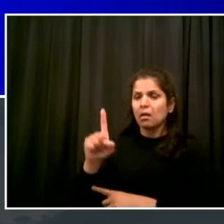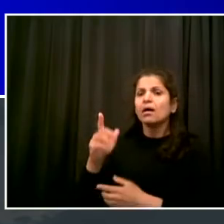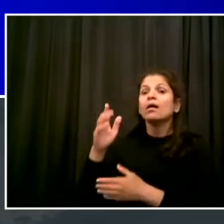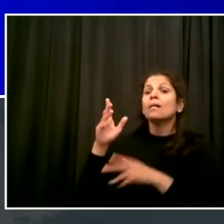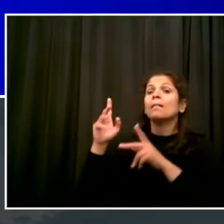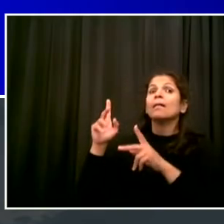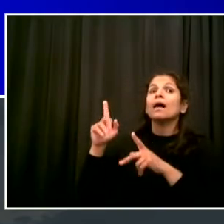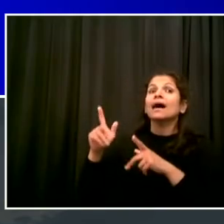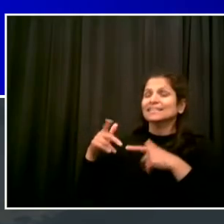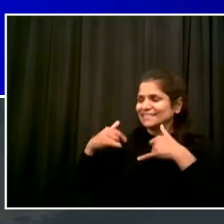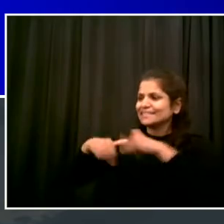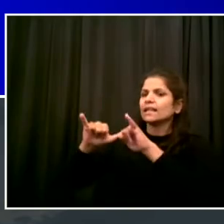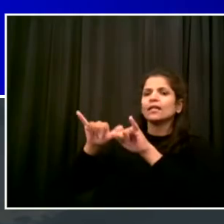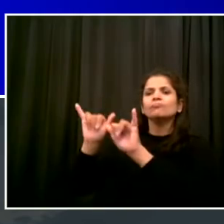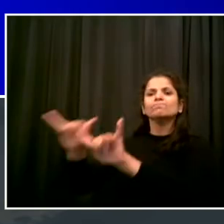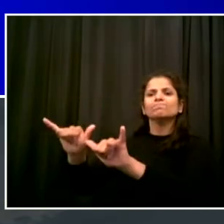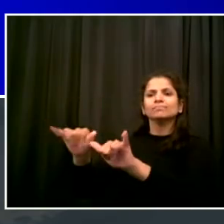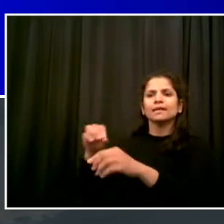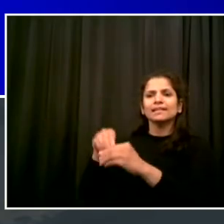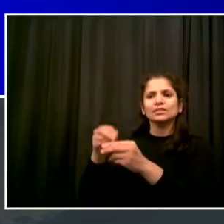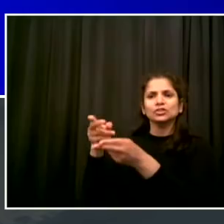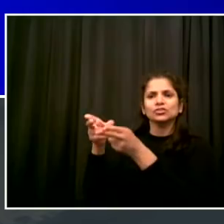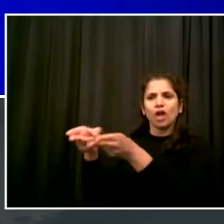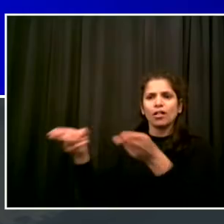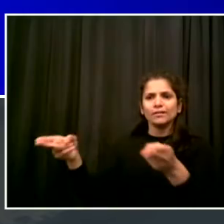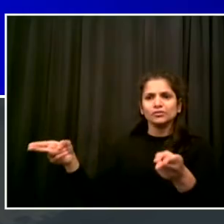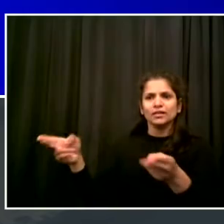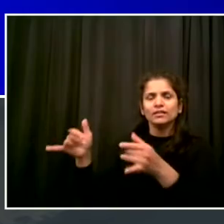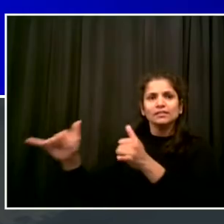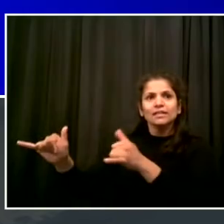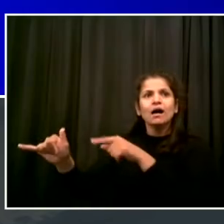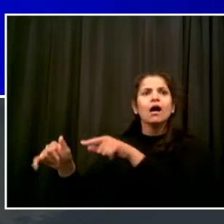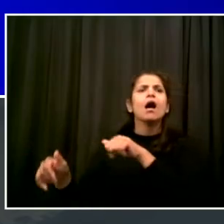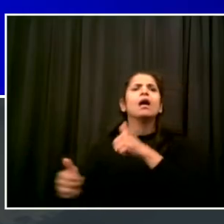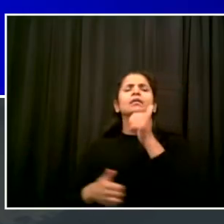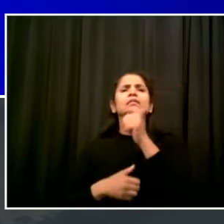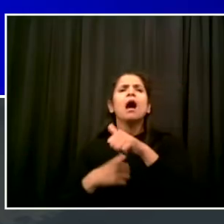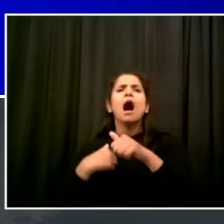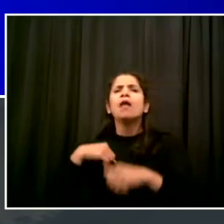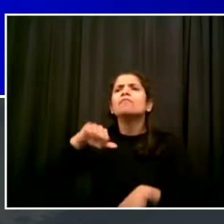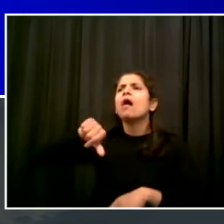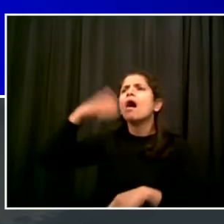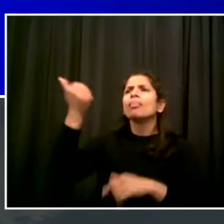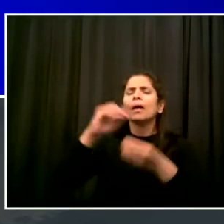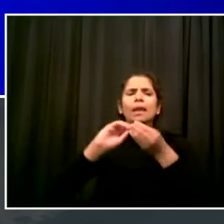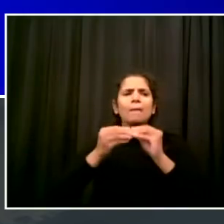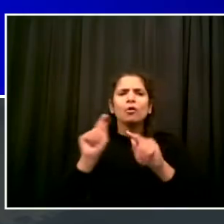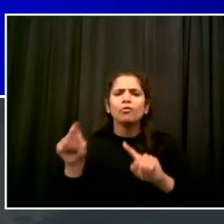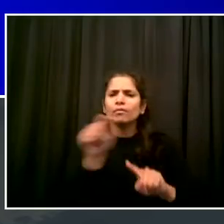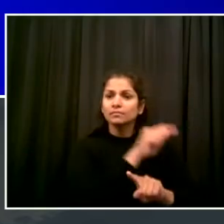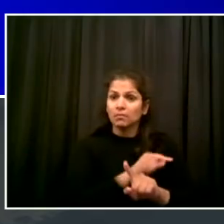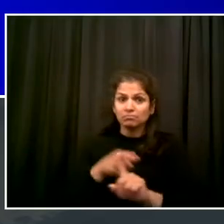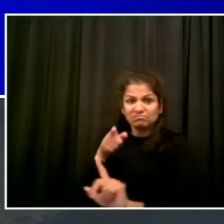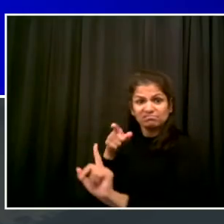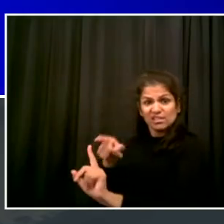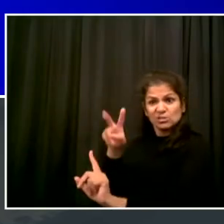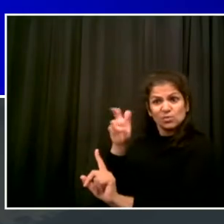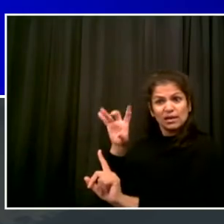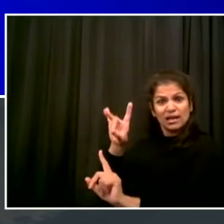SHELTER FOR A PERIOD OF TIME. 281 ARE STILL IN SHELTER RIGHT NOW.